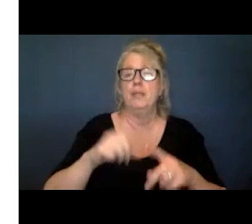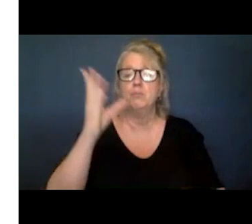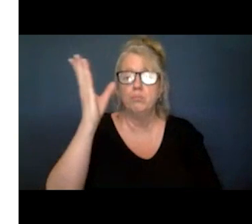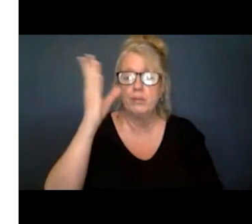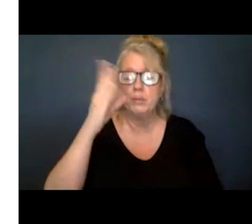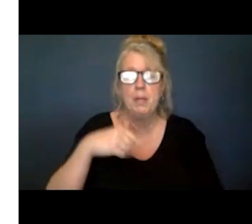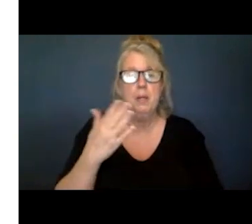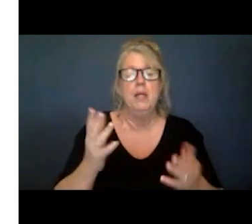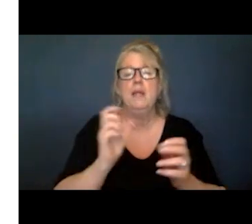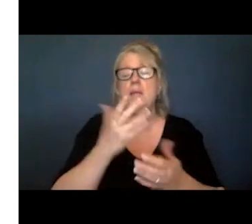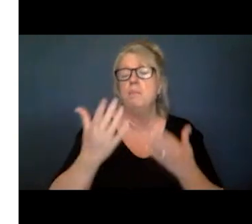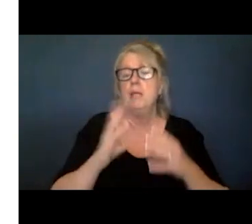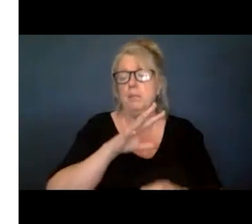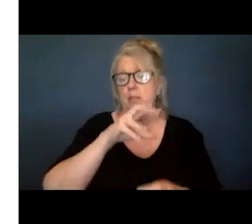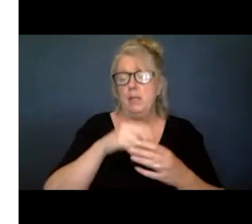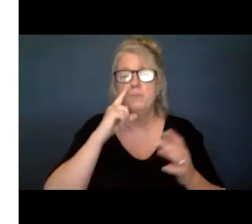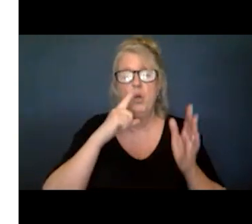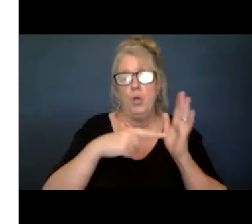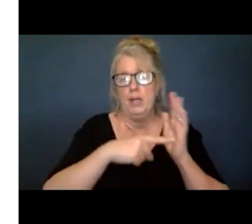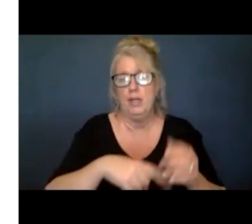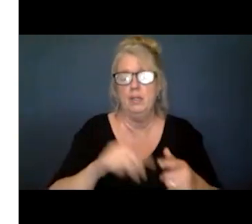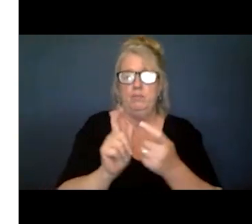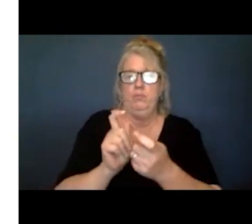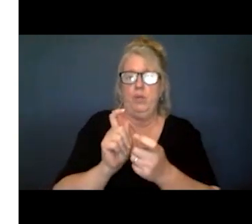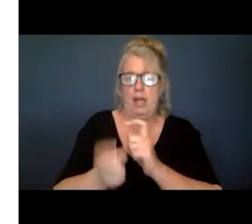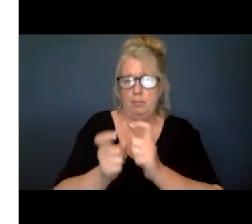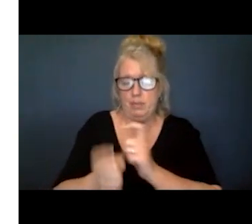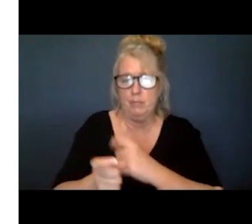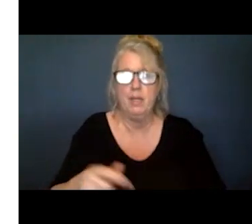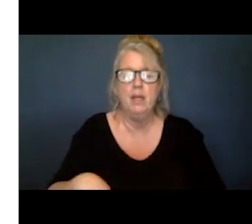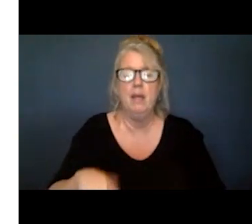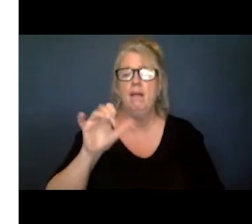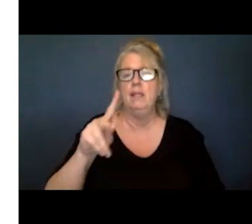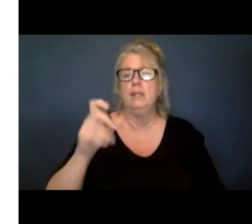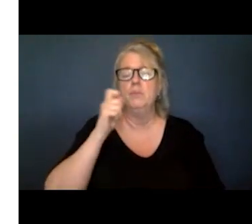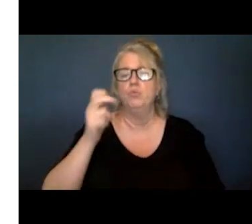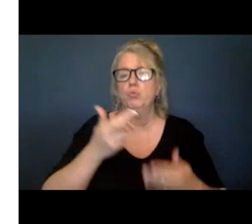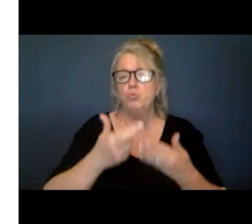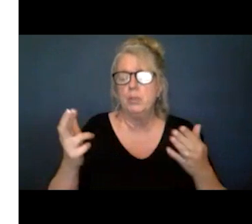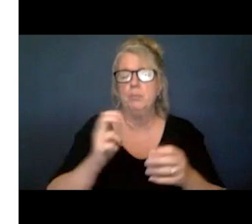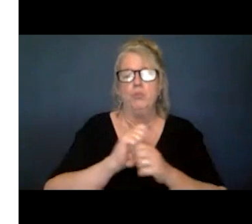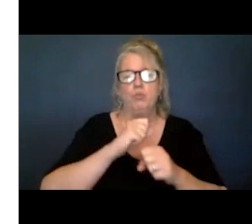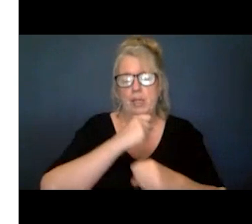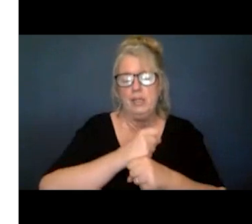may contain examples of, adaptations of, and links to resources created and maintained by